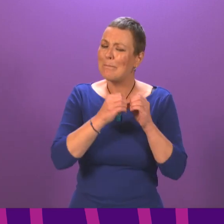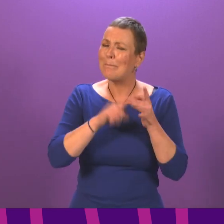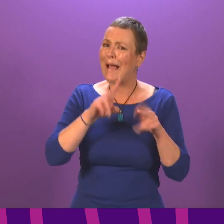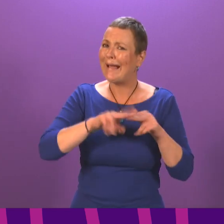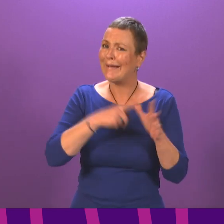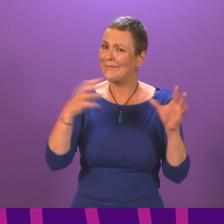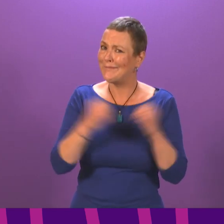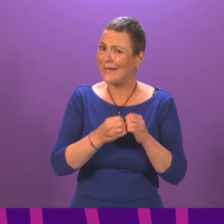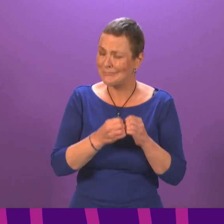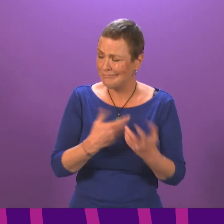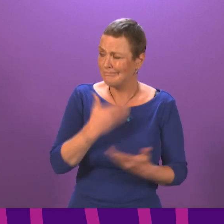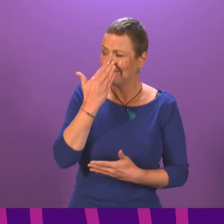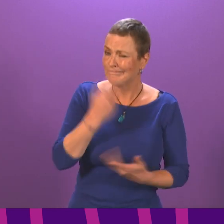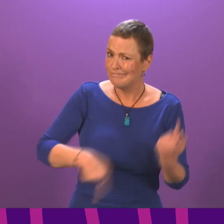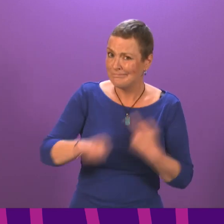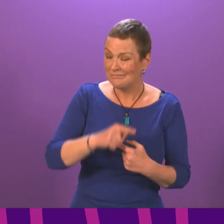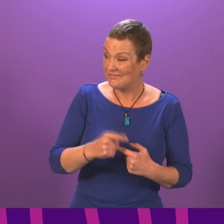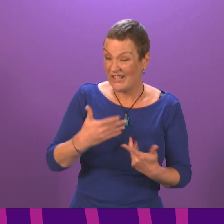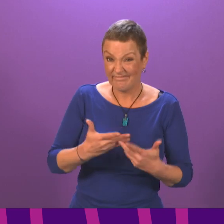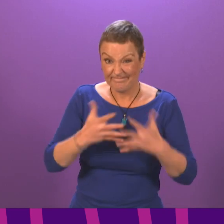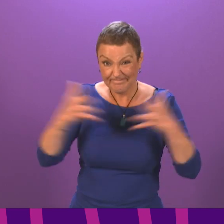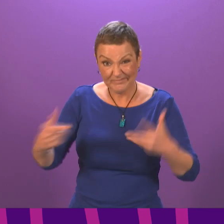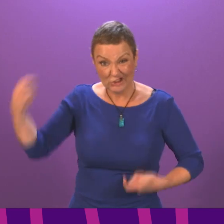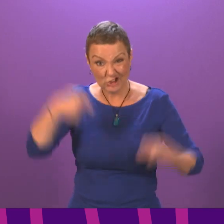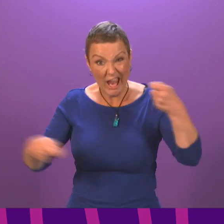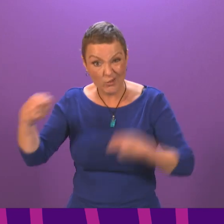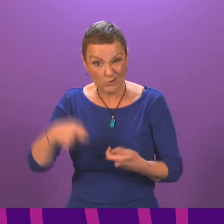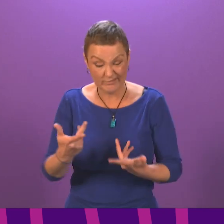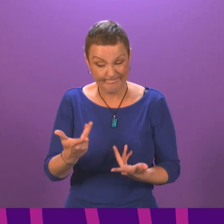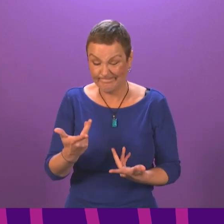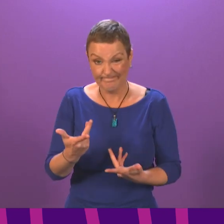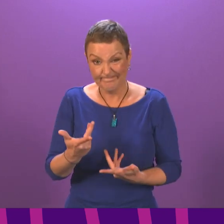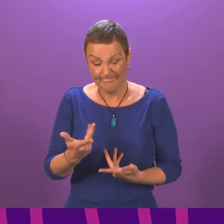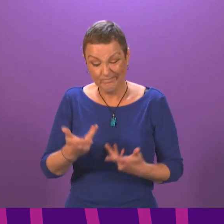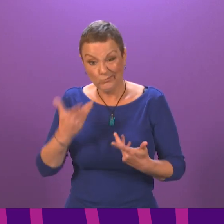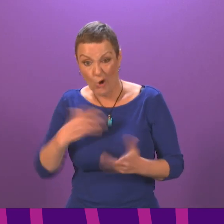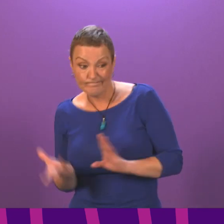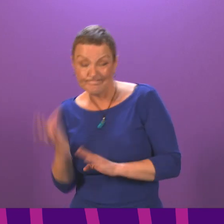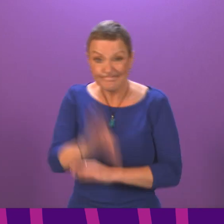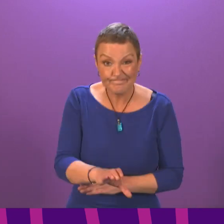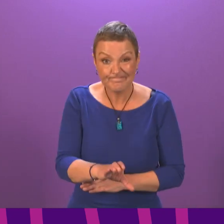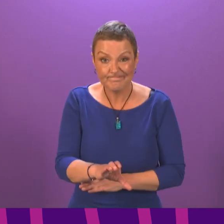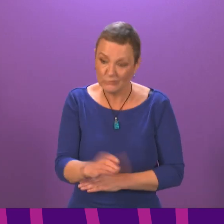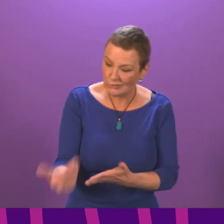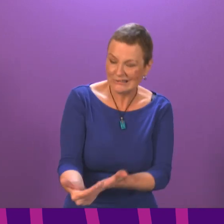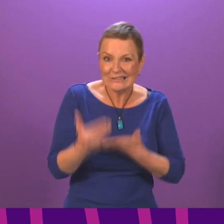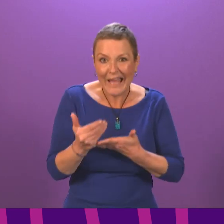the failure of the majority shareholder, JV Driver, to step up to the plate with a financial